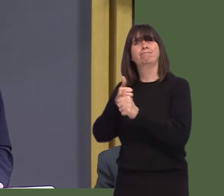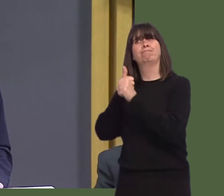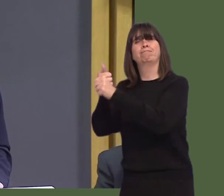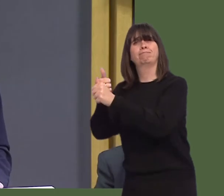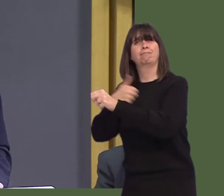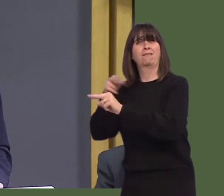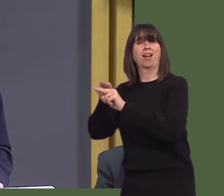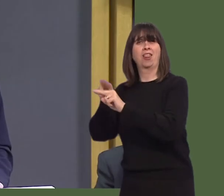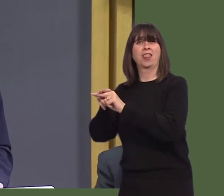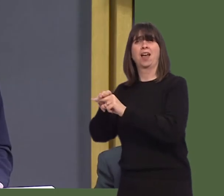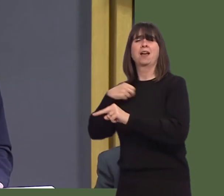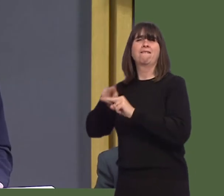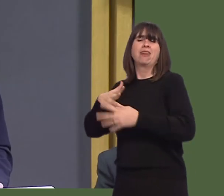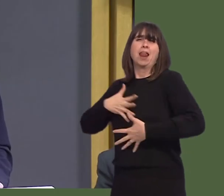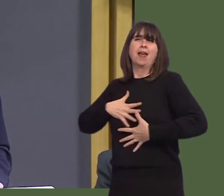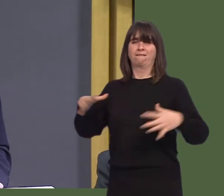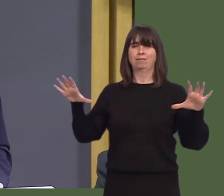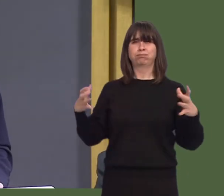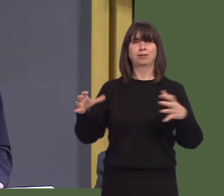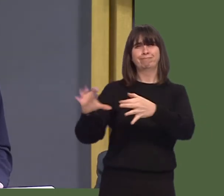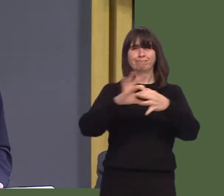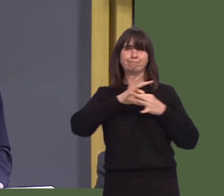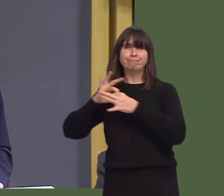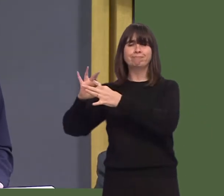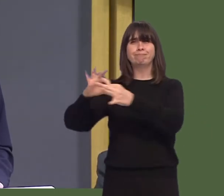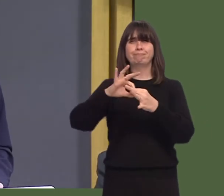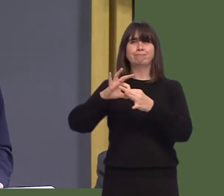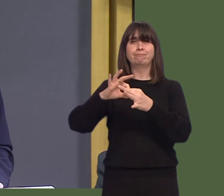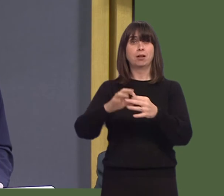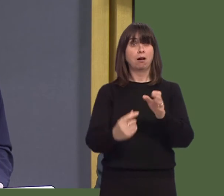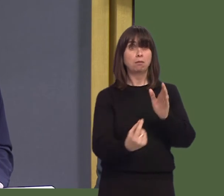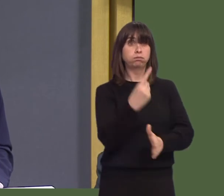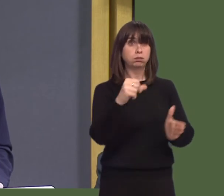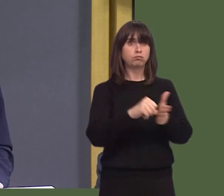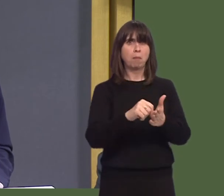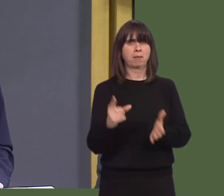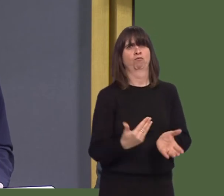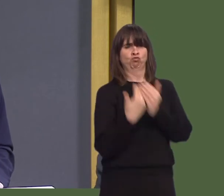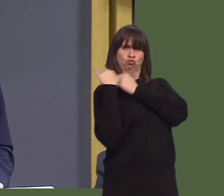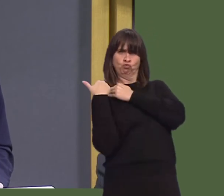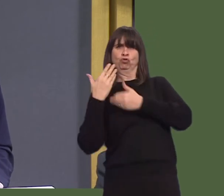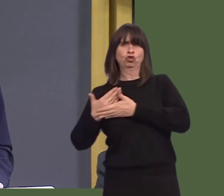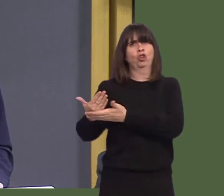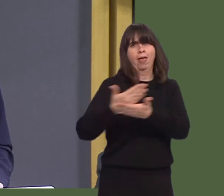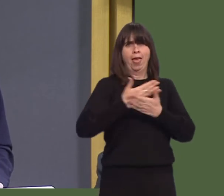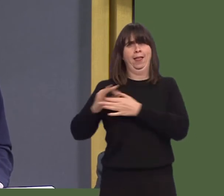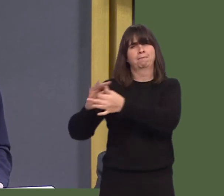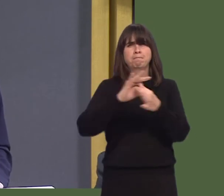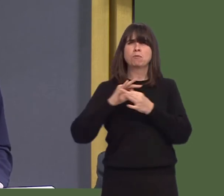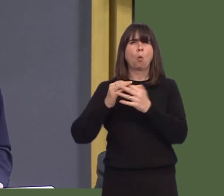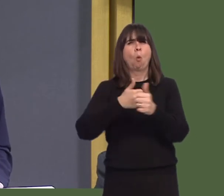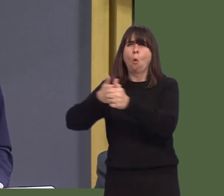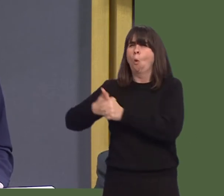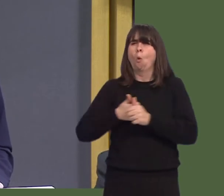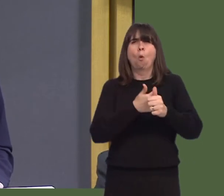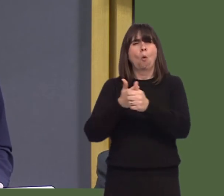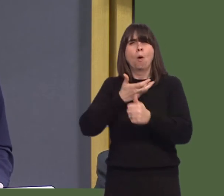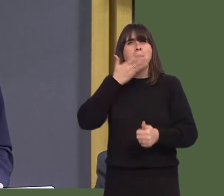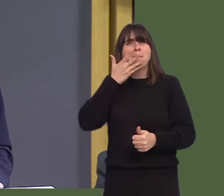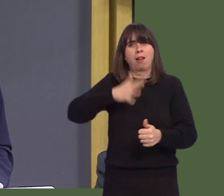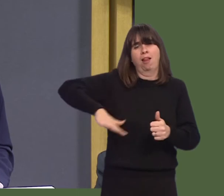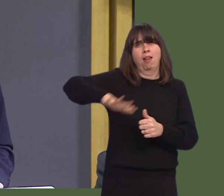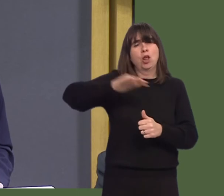of the south Wales Valleys, do you agree that there's a risk that, unless specific sectors